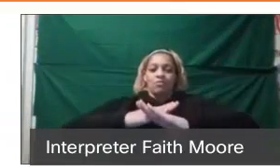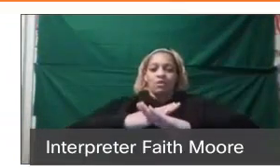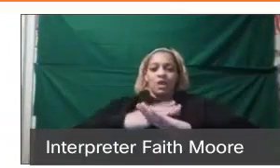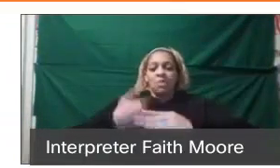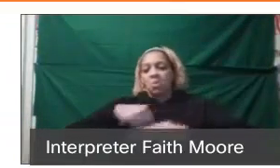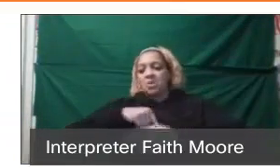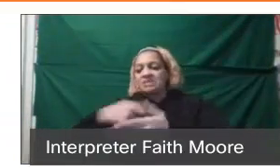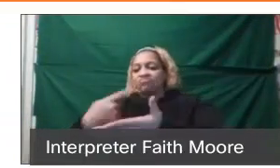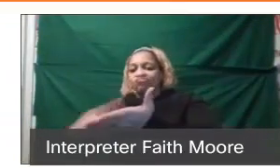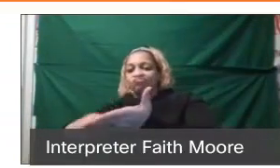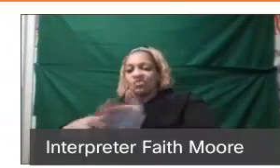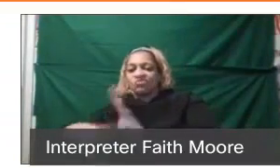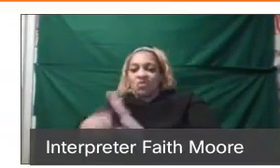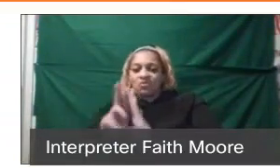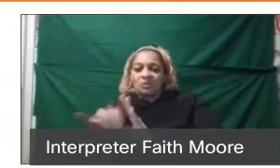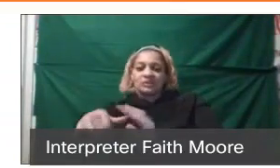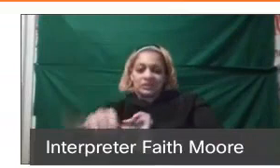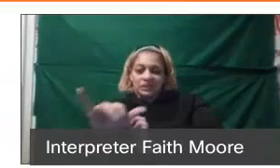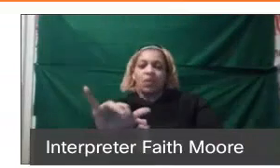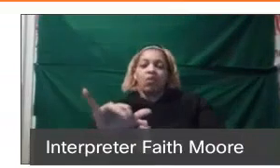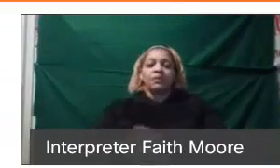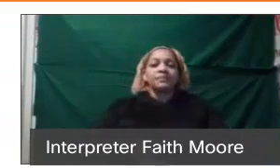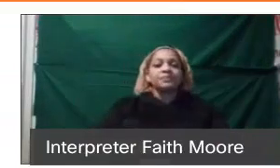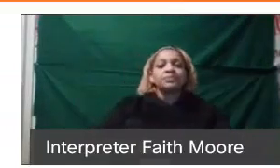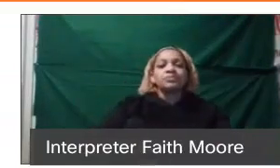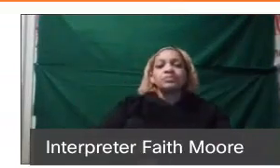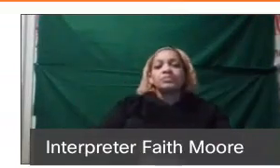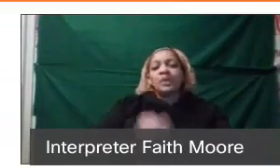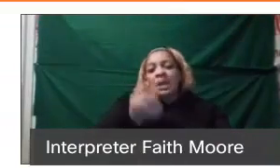Again, just going slightly North. This is same.